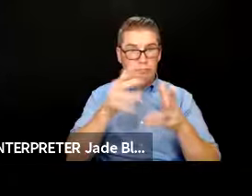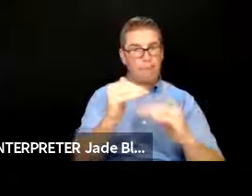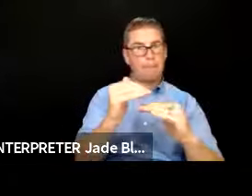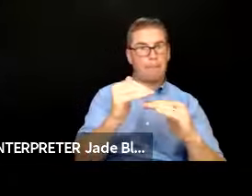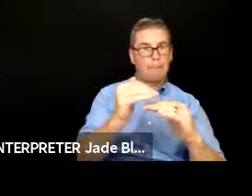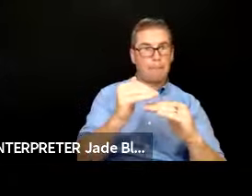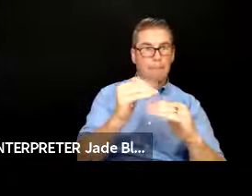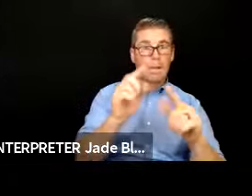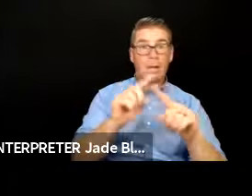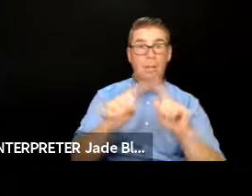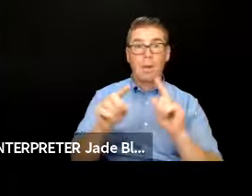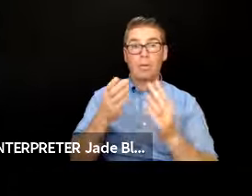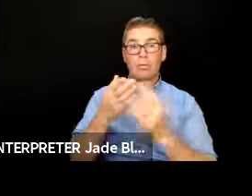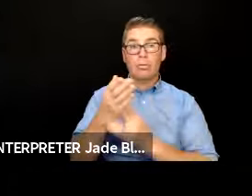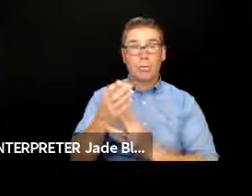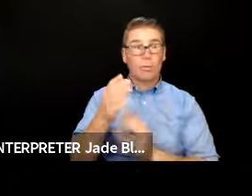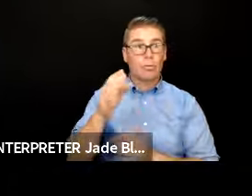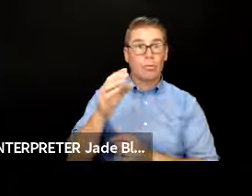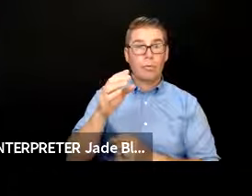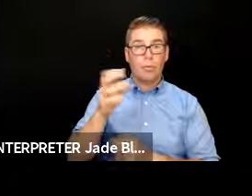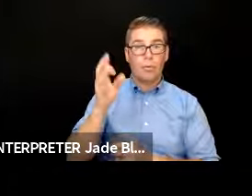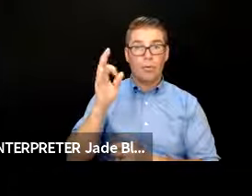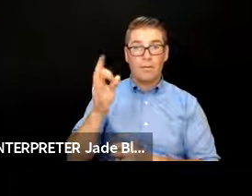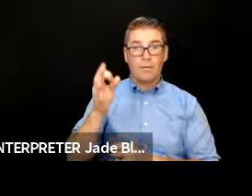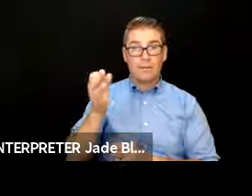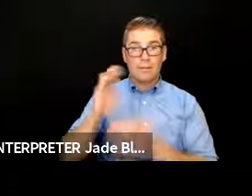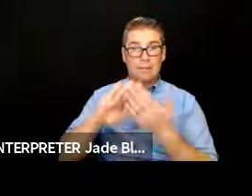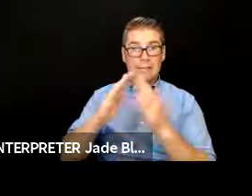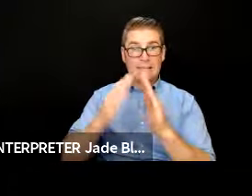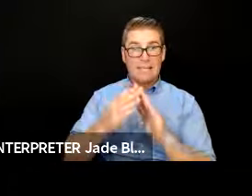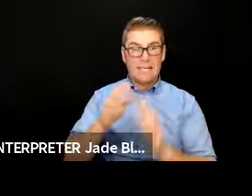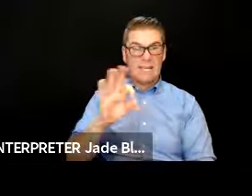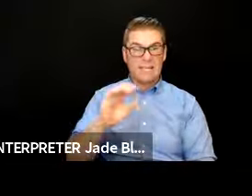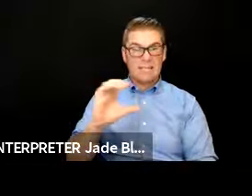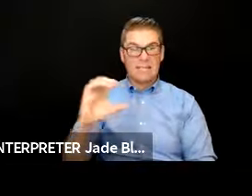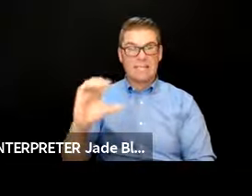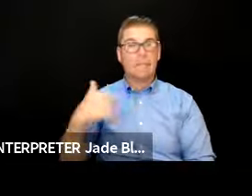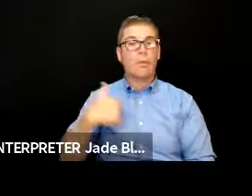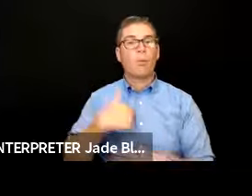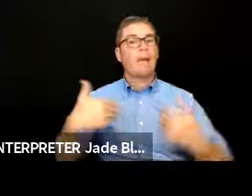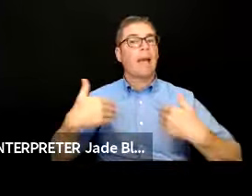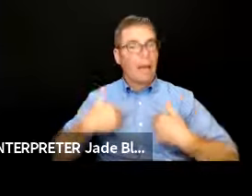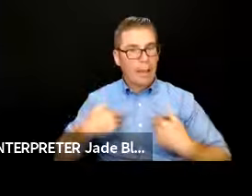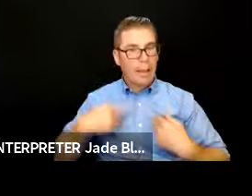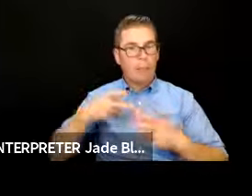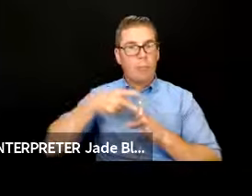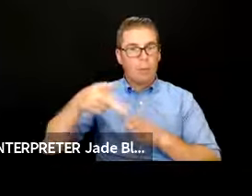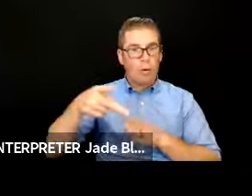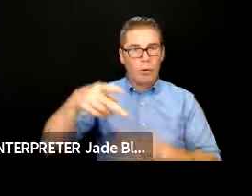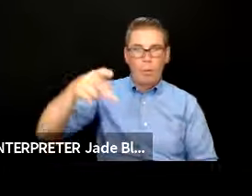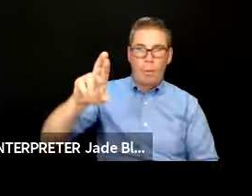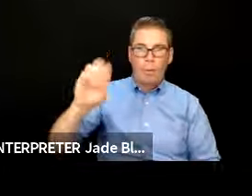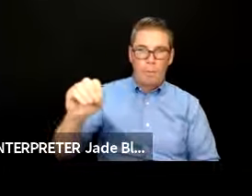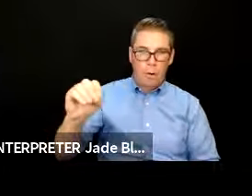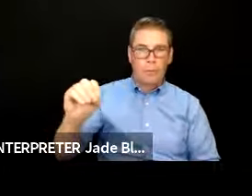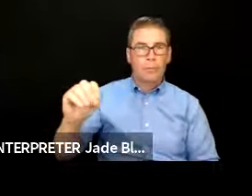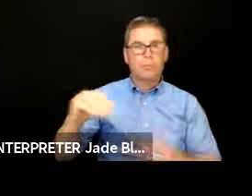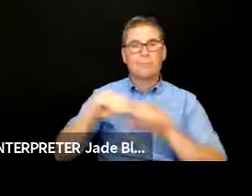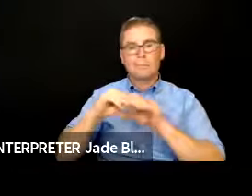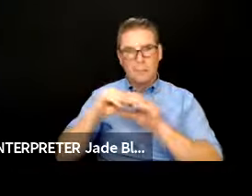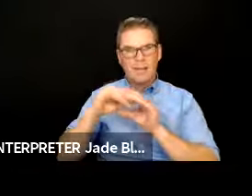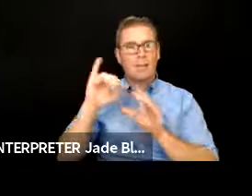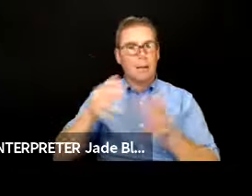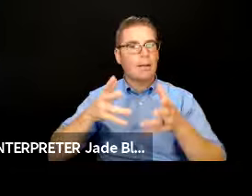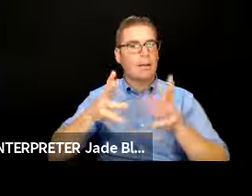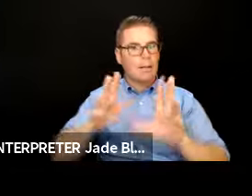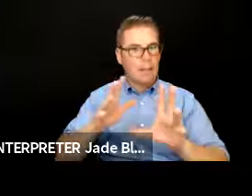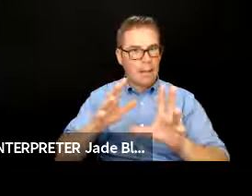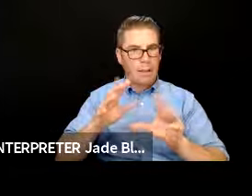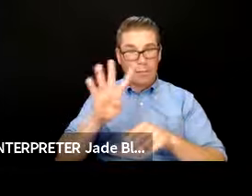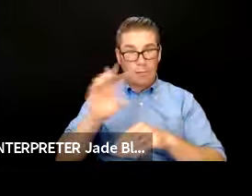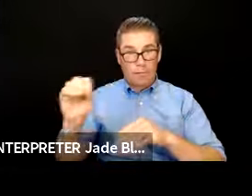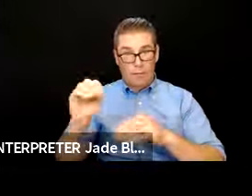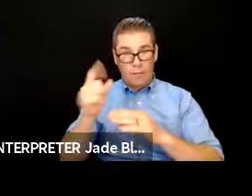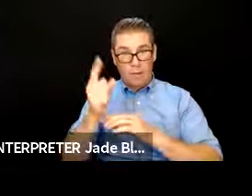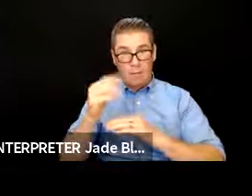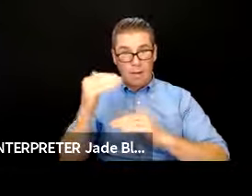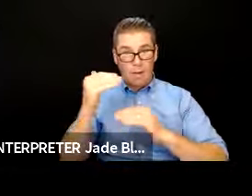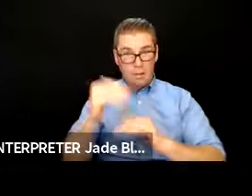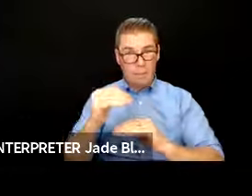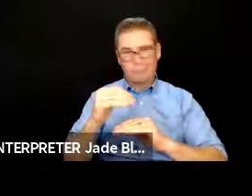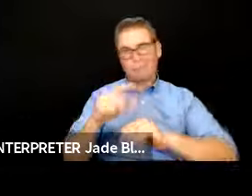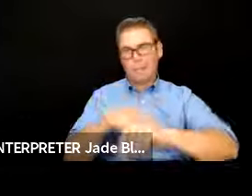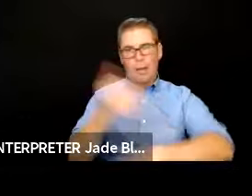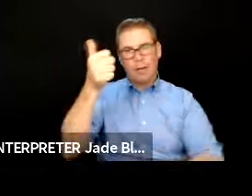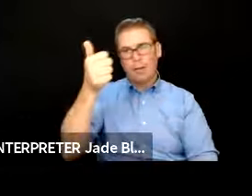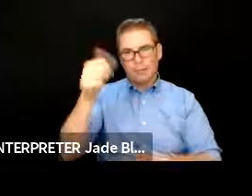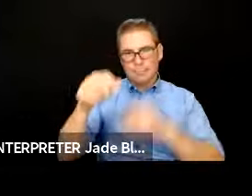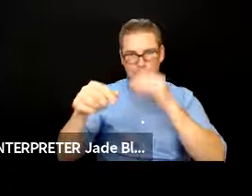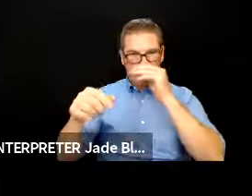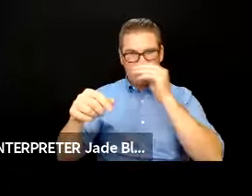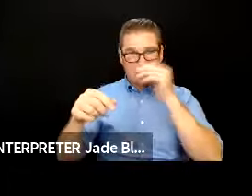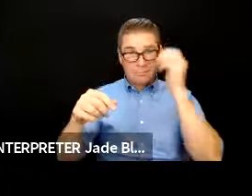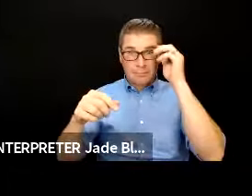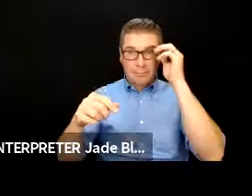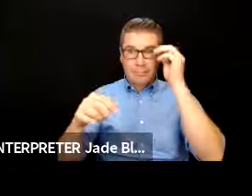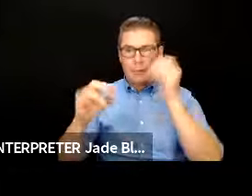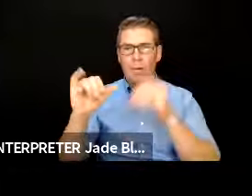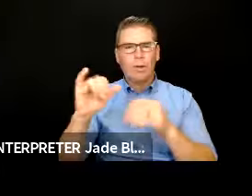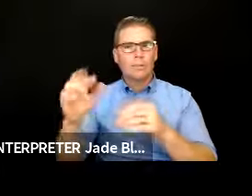I know with the free version it only allows up to 40 minutes and other options too.